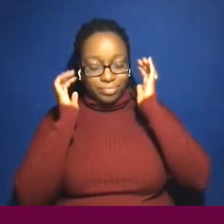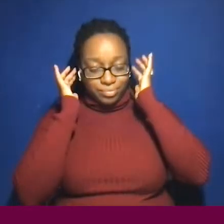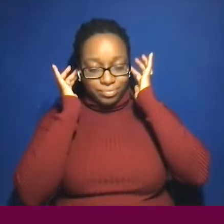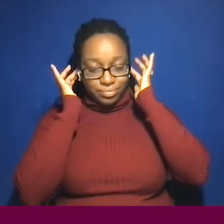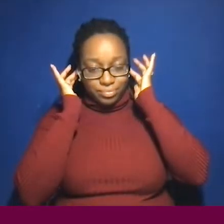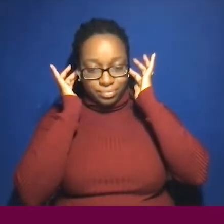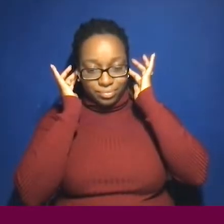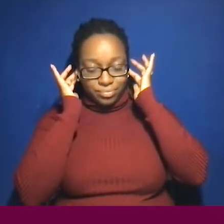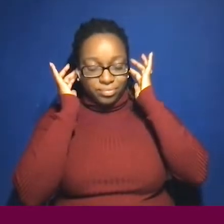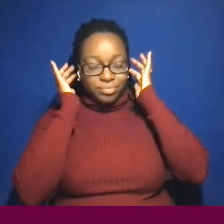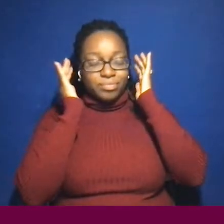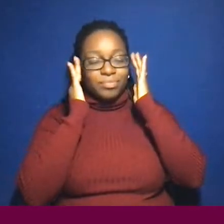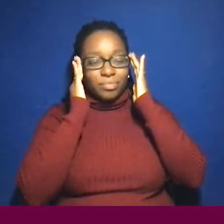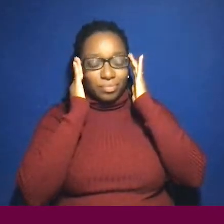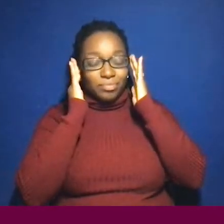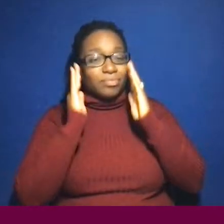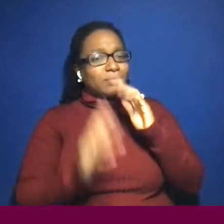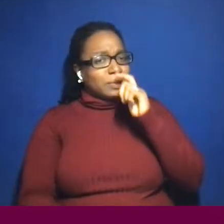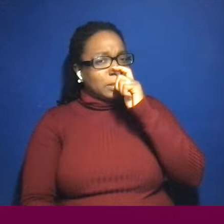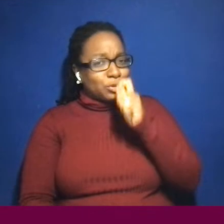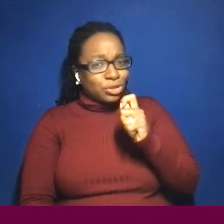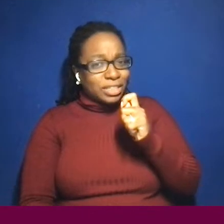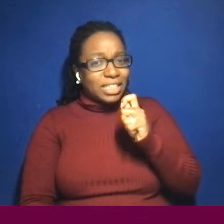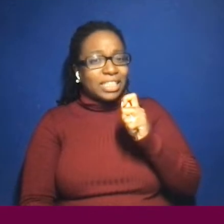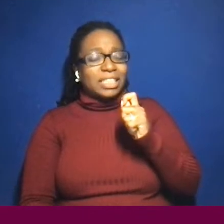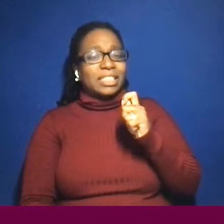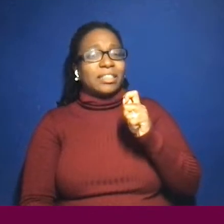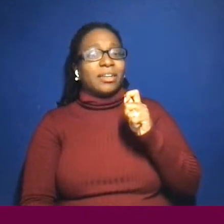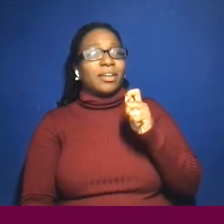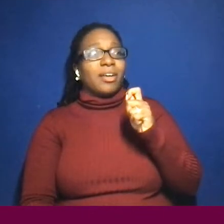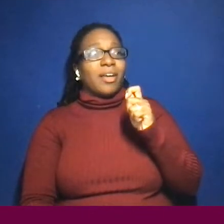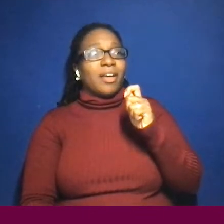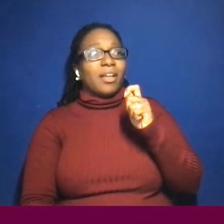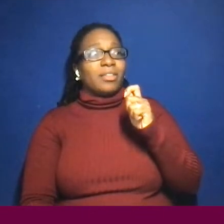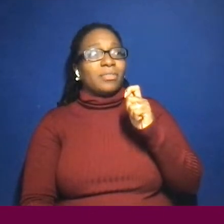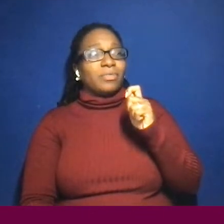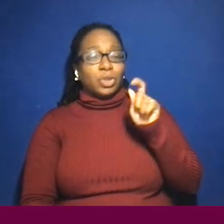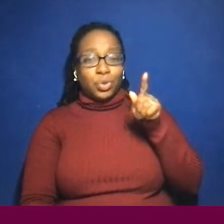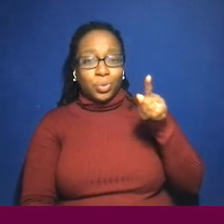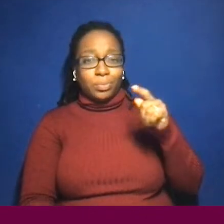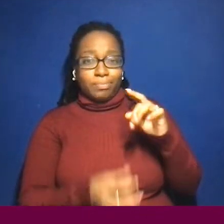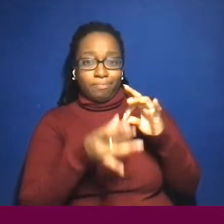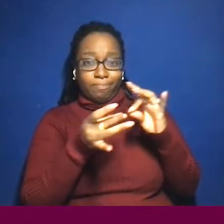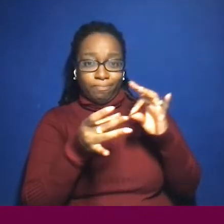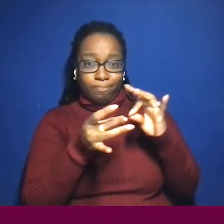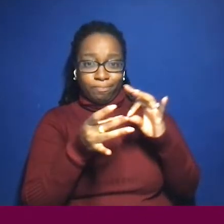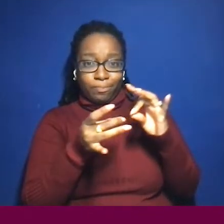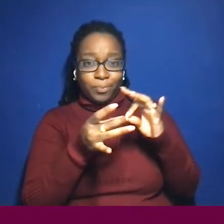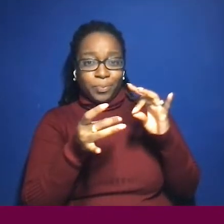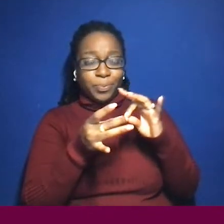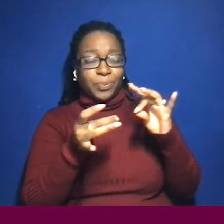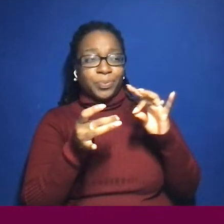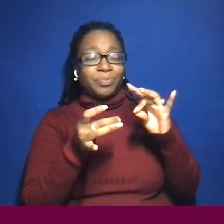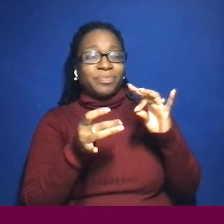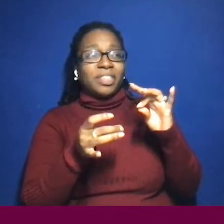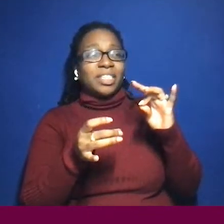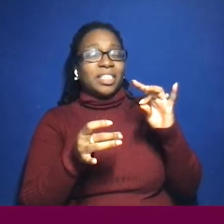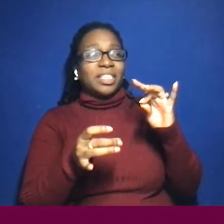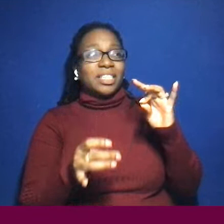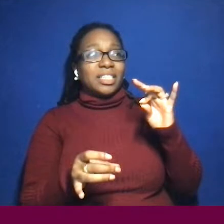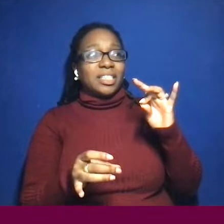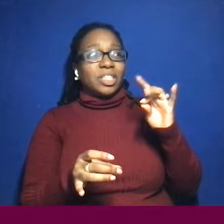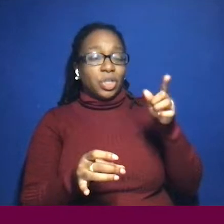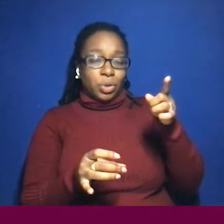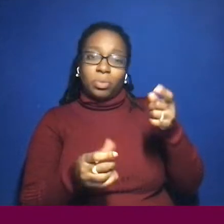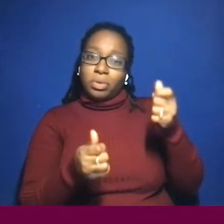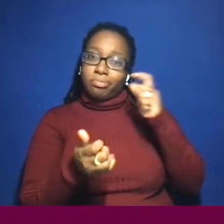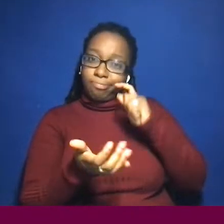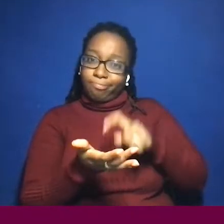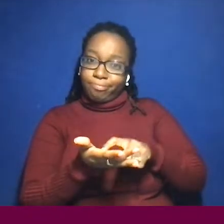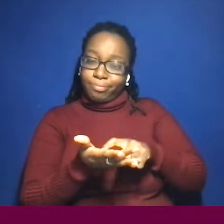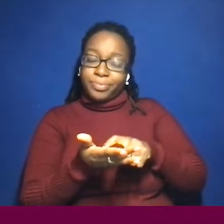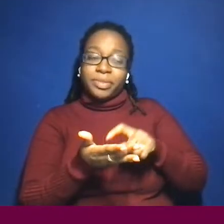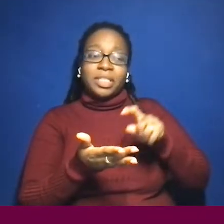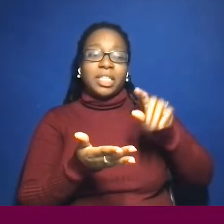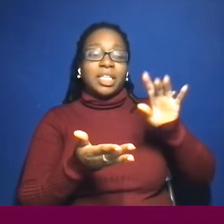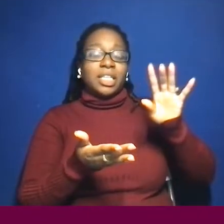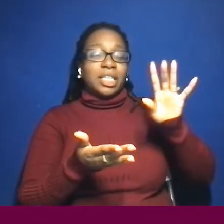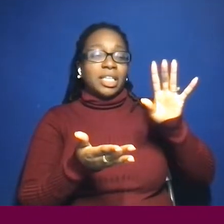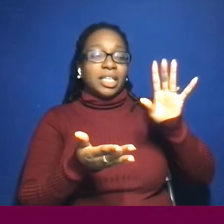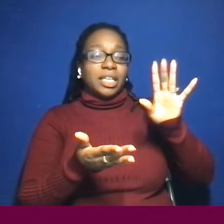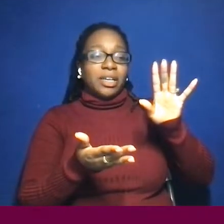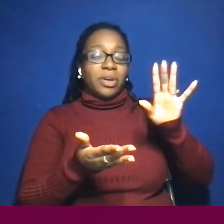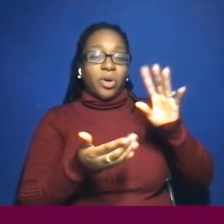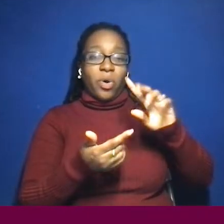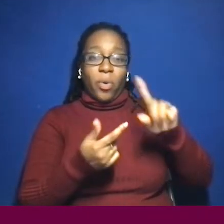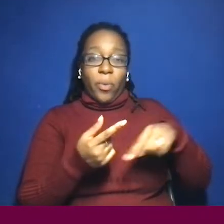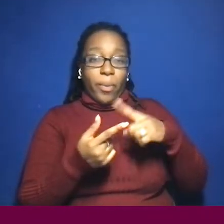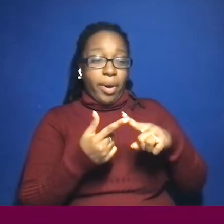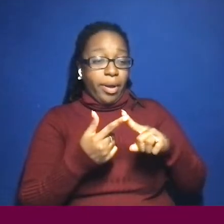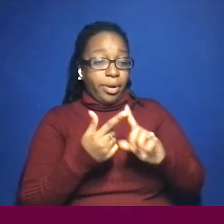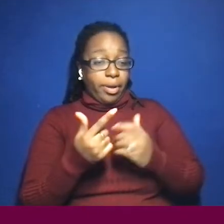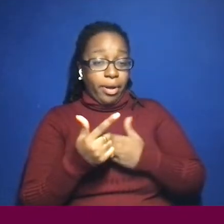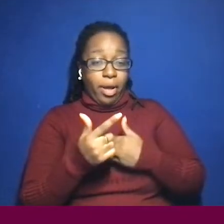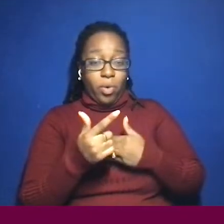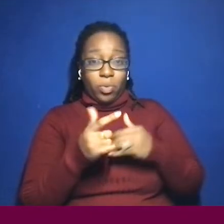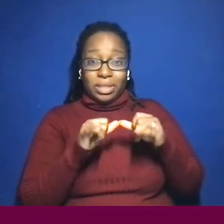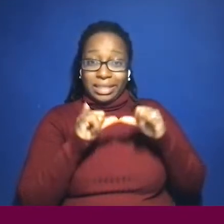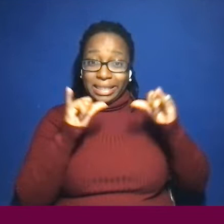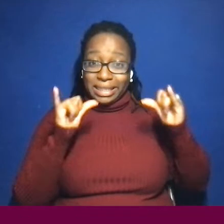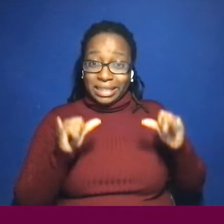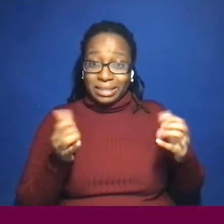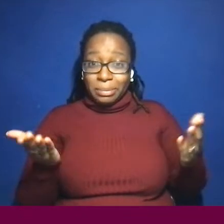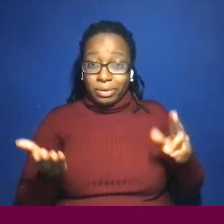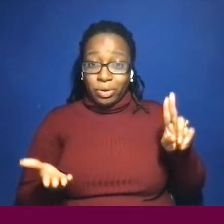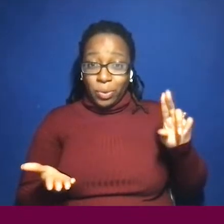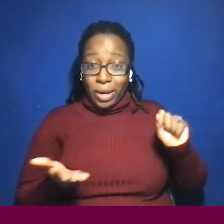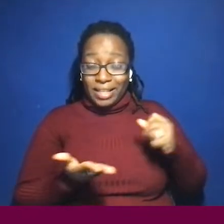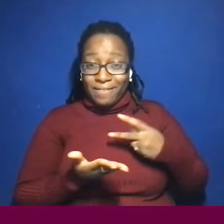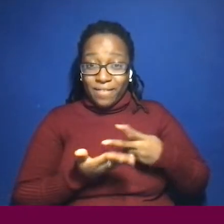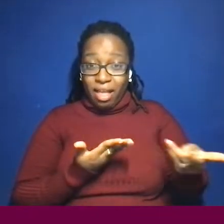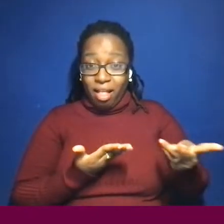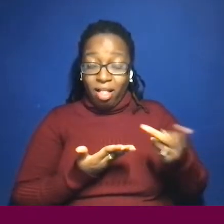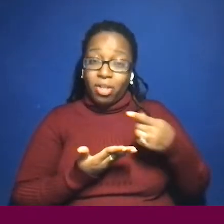interesting to hear you pointing out that you were surprised by the failures here in the US compared